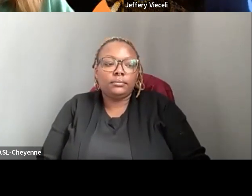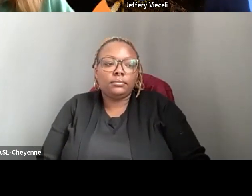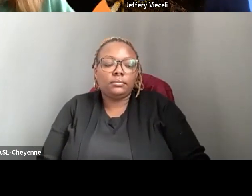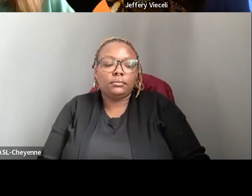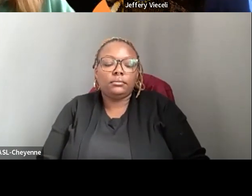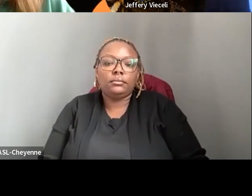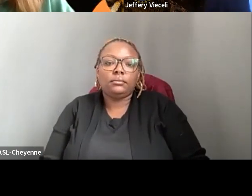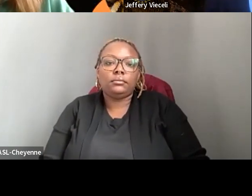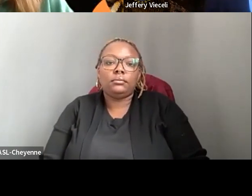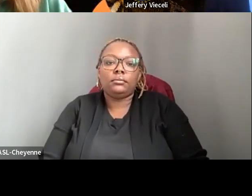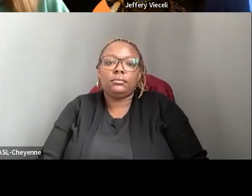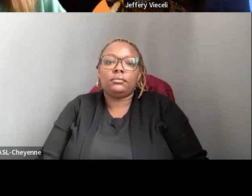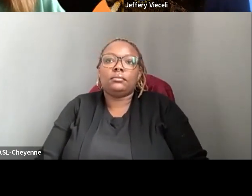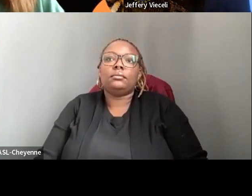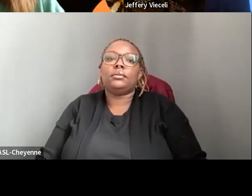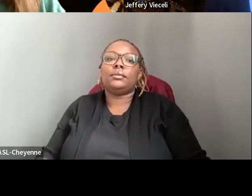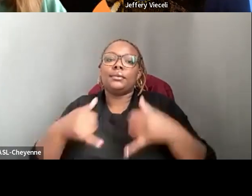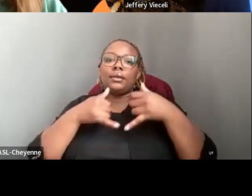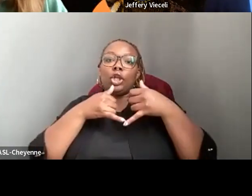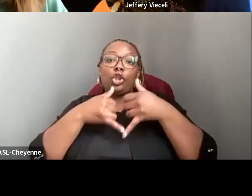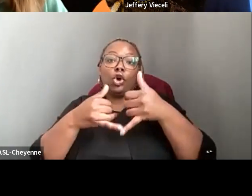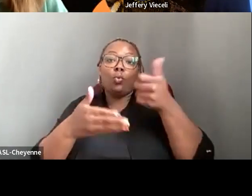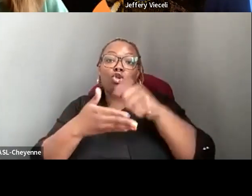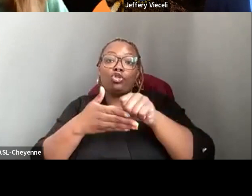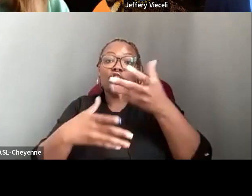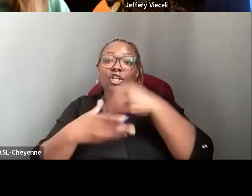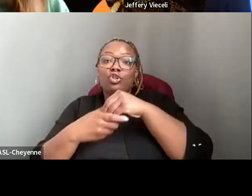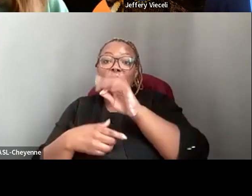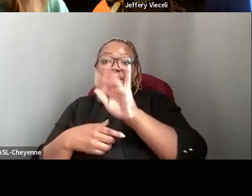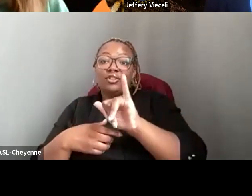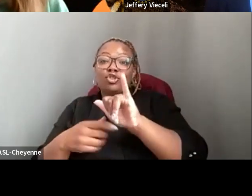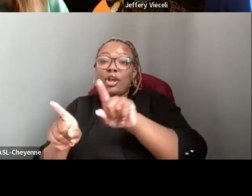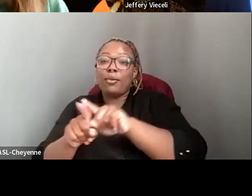Jeff Vieceli: The award notices include both the fiscal year, as well as the amount that will be awarded.